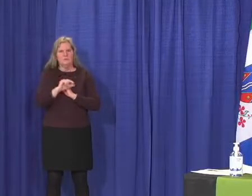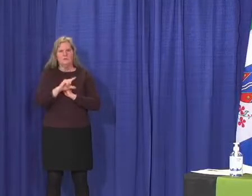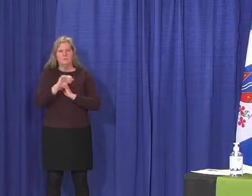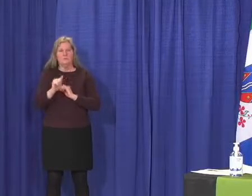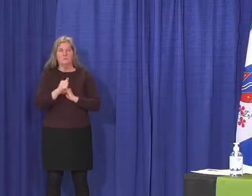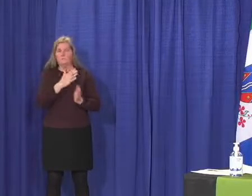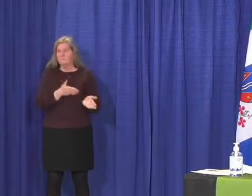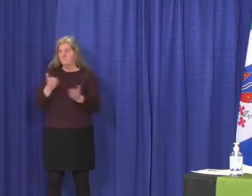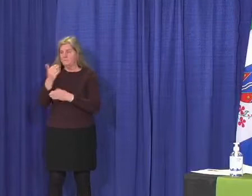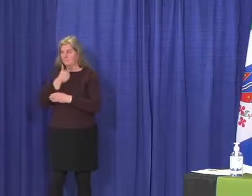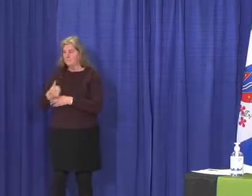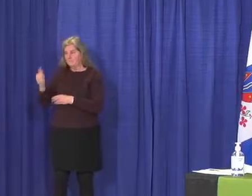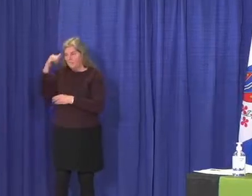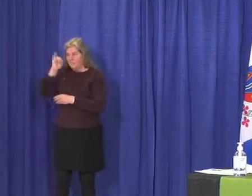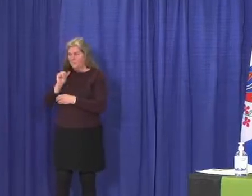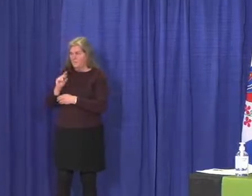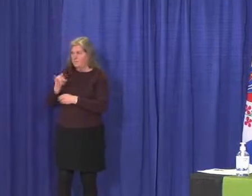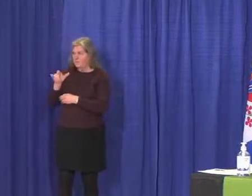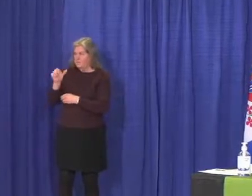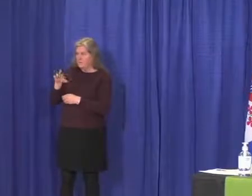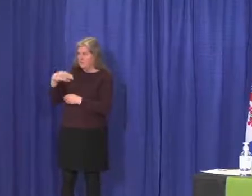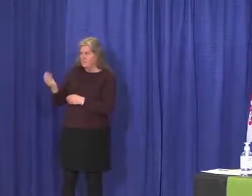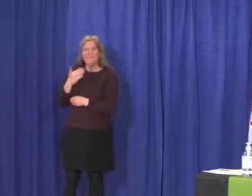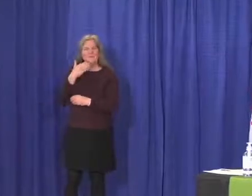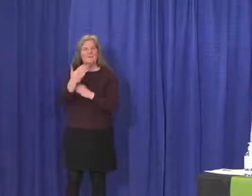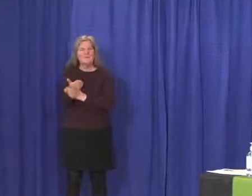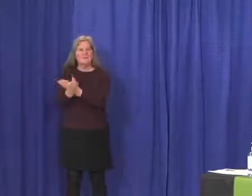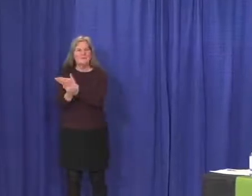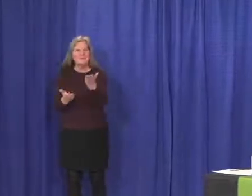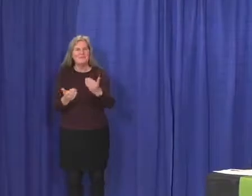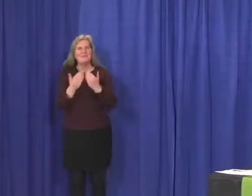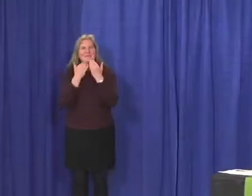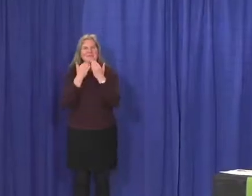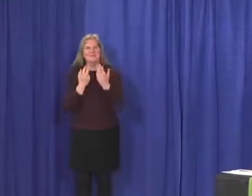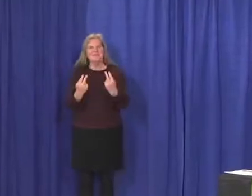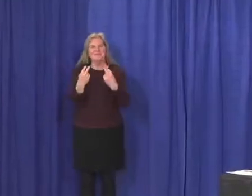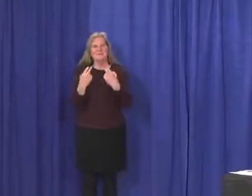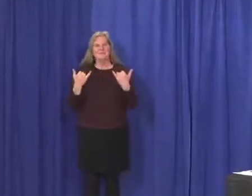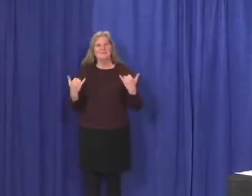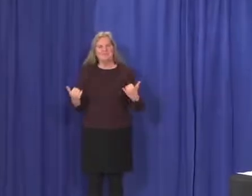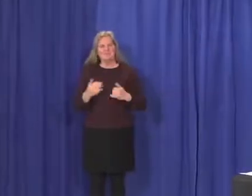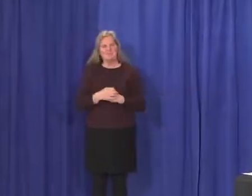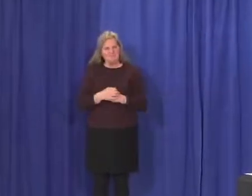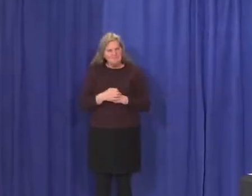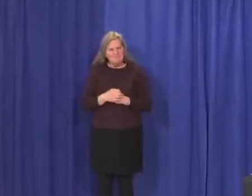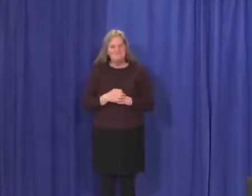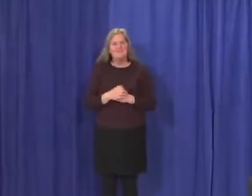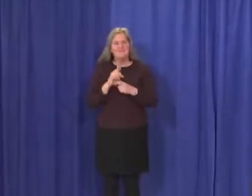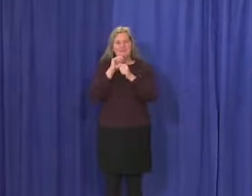ecoinfo@gov.yk.ca. Premier silver? Good morning and thanks for